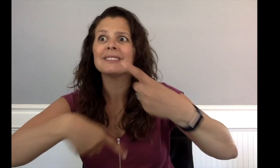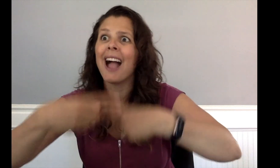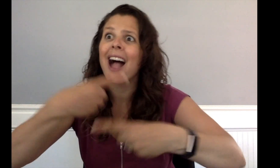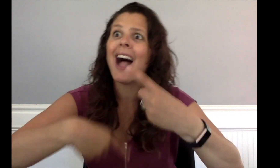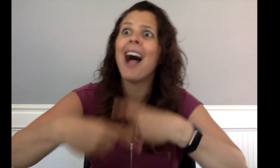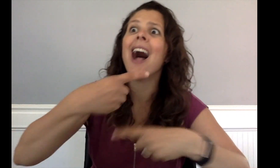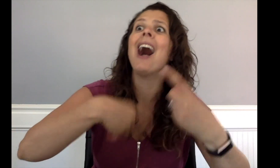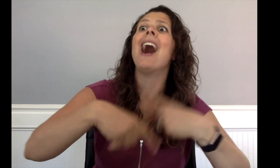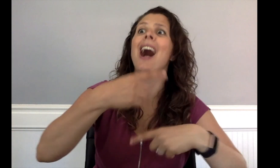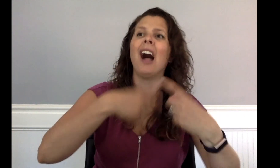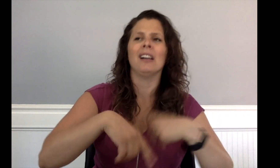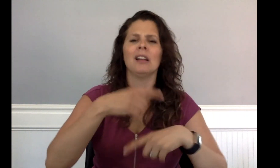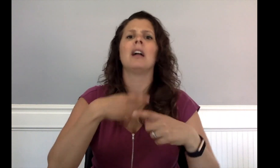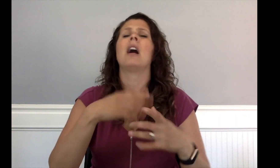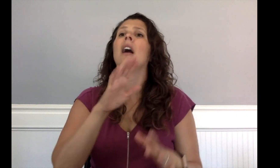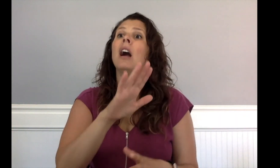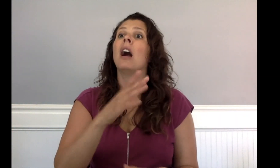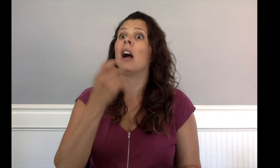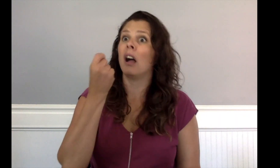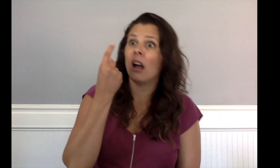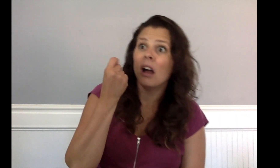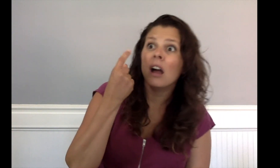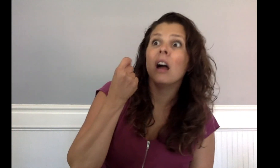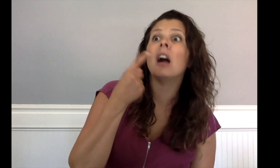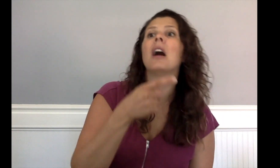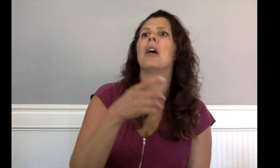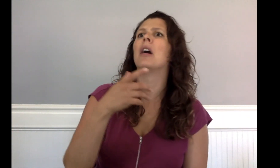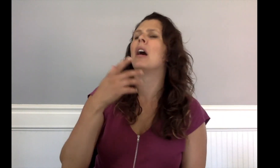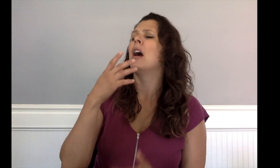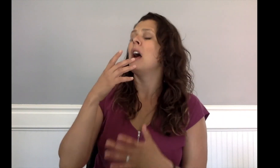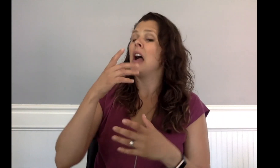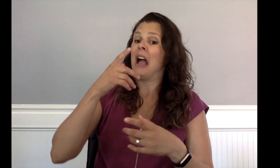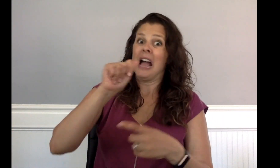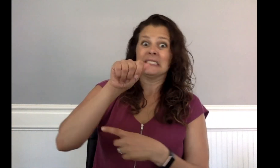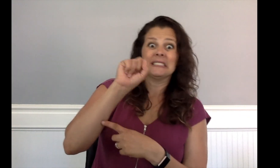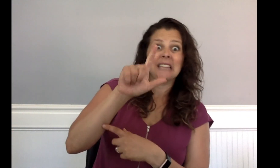Mrs. Castle said as Oliver interpreted. “But I hope Frog